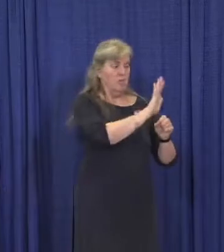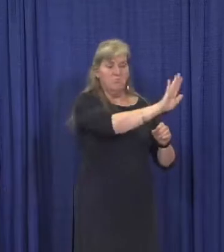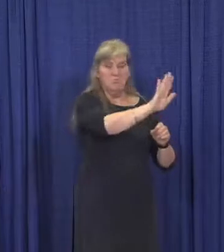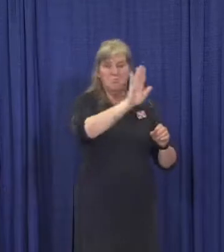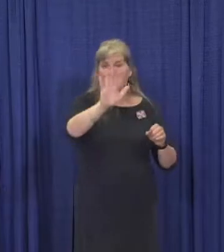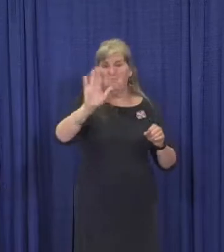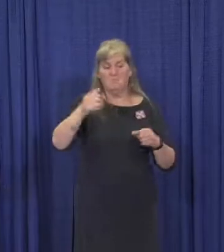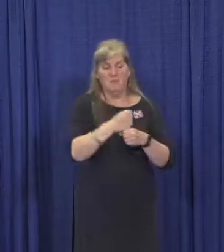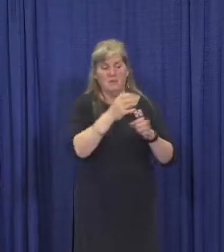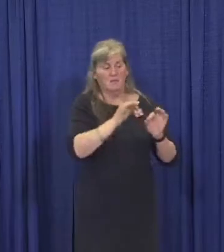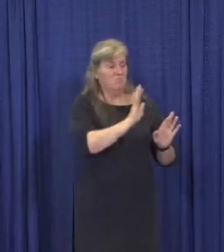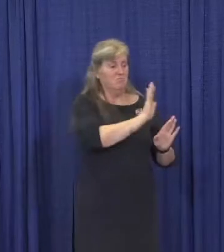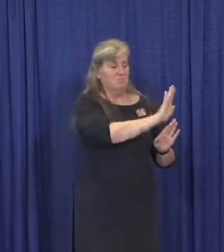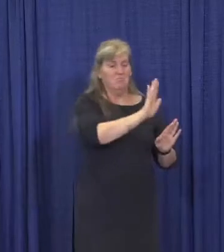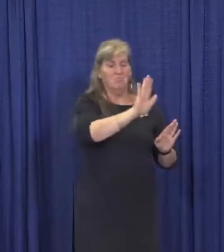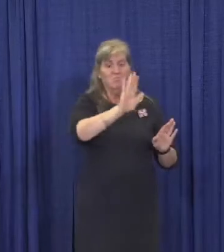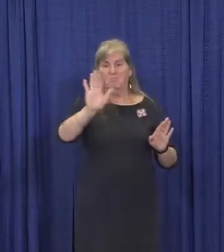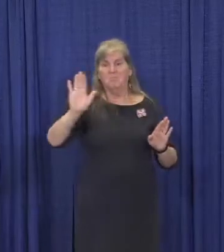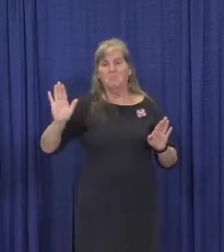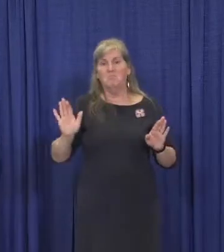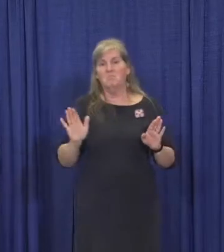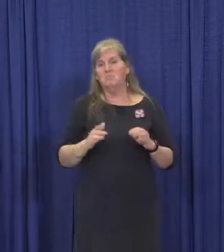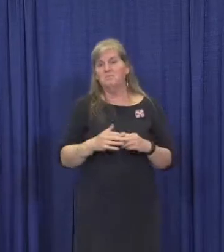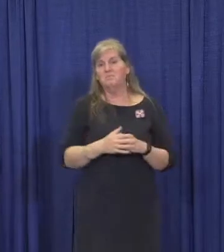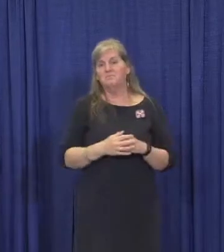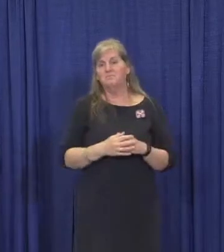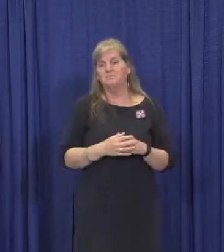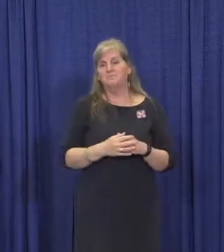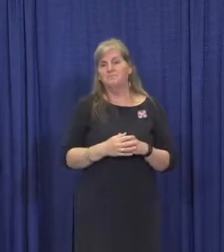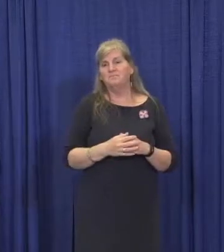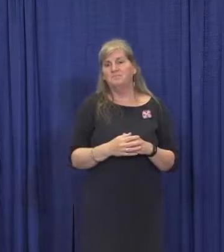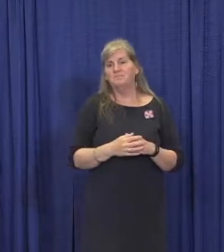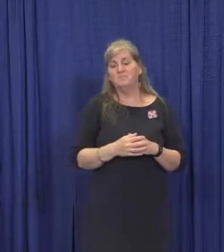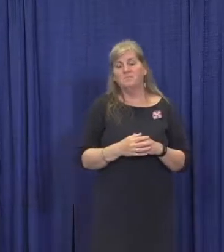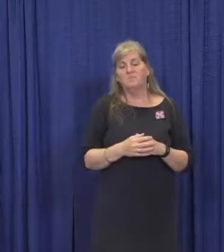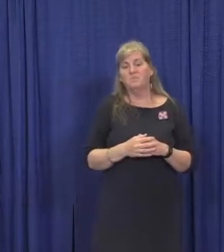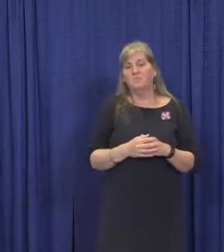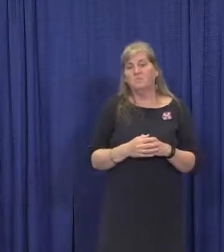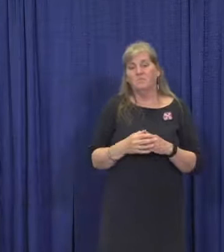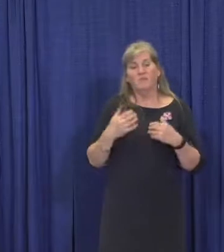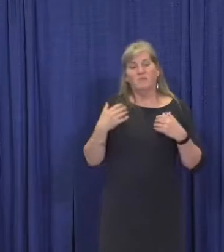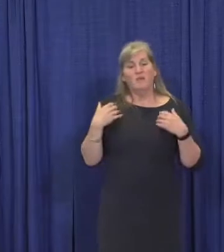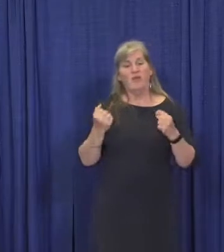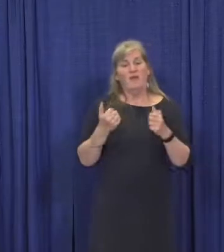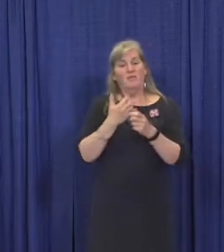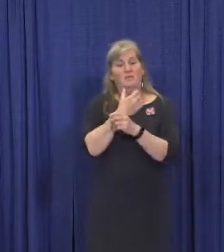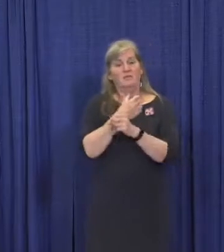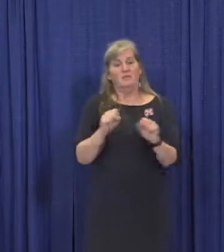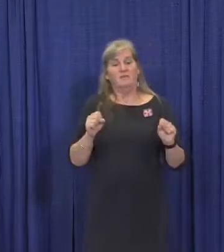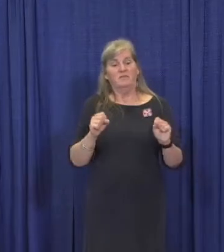very different and makes their decision based upon health and safety guidelines and I won't